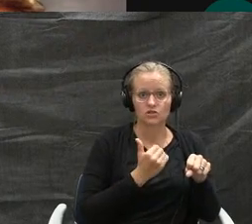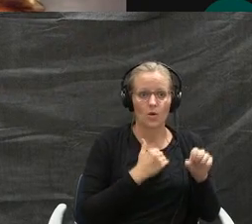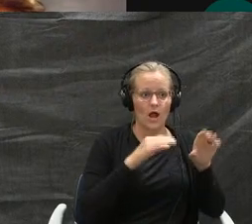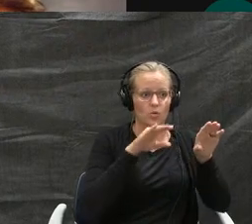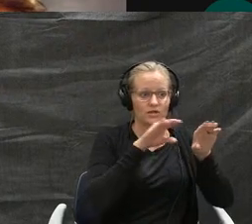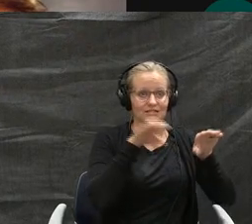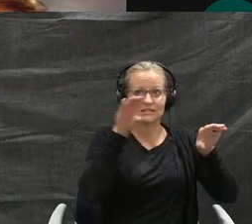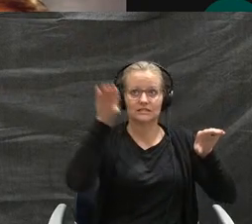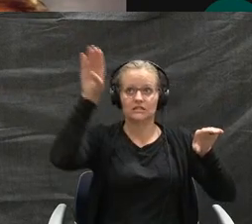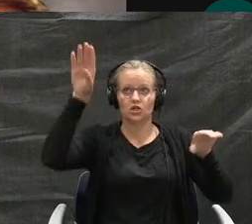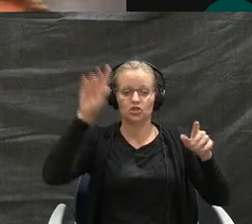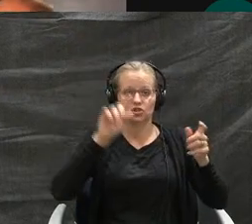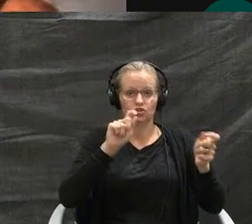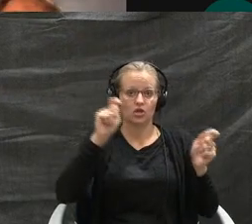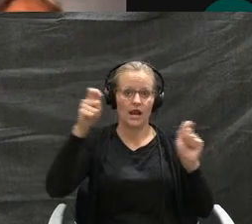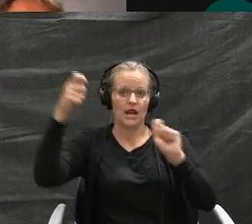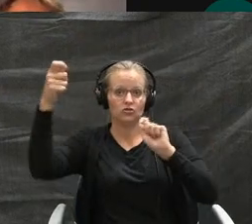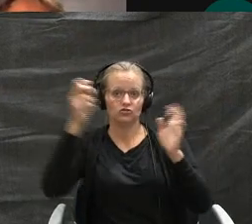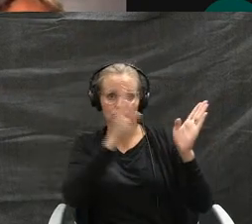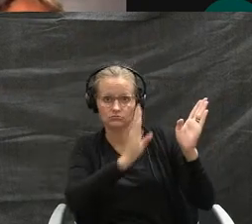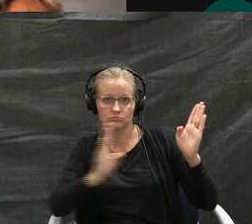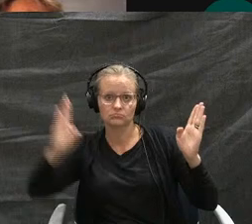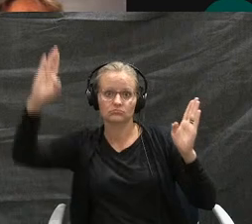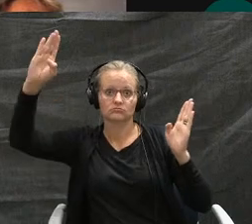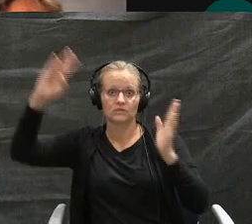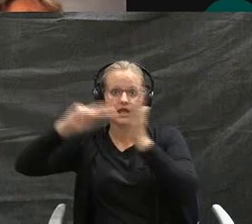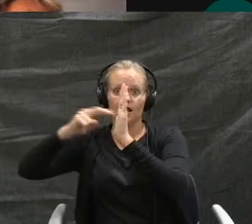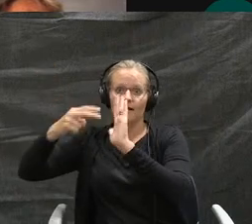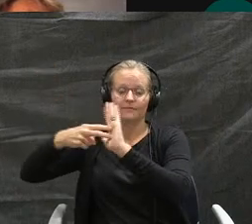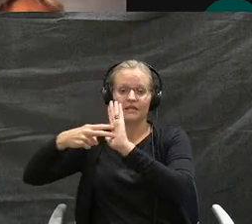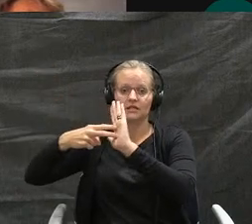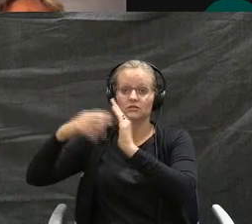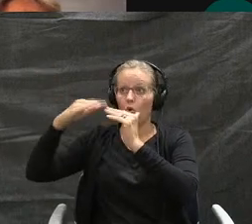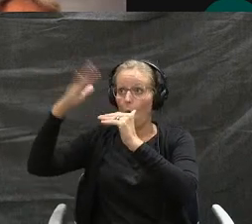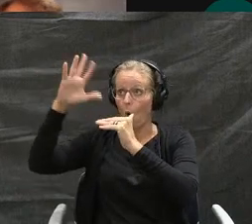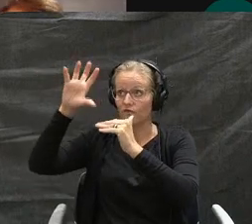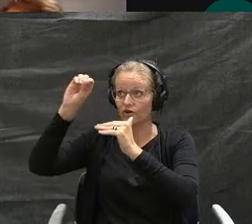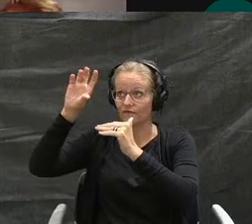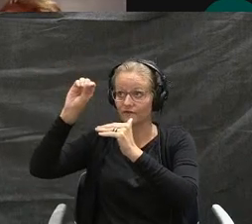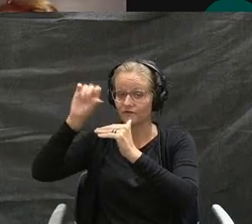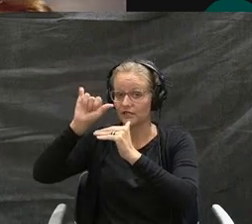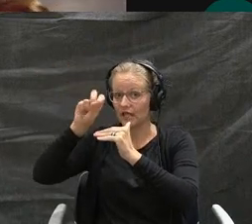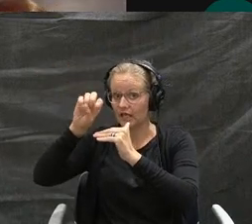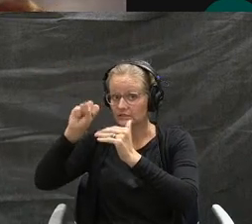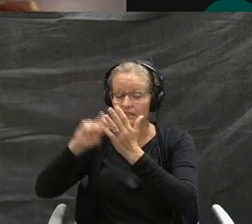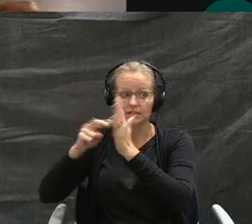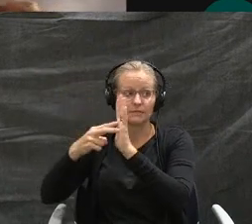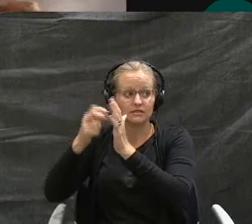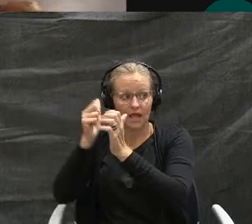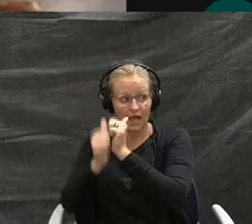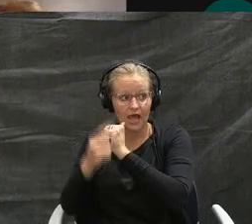point where everybody would have to close with 50 or more. Is